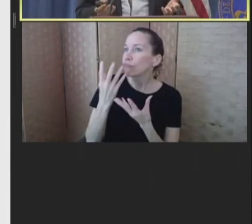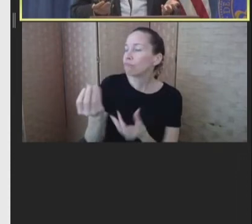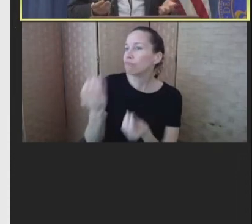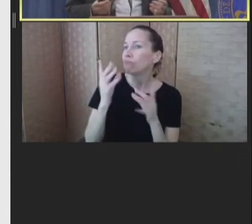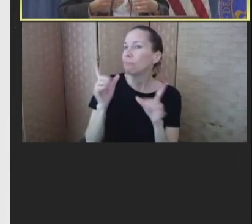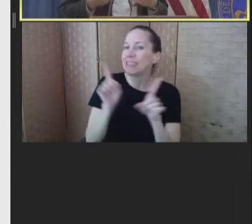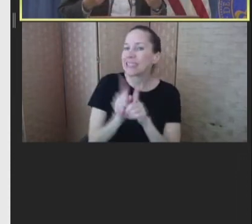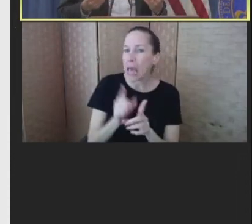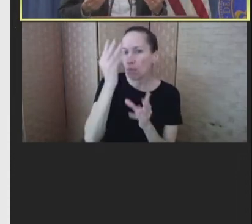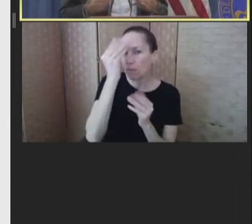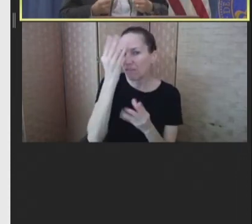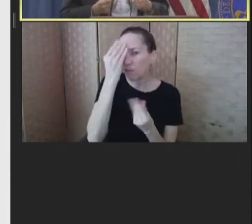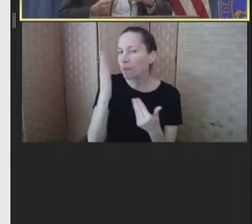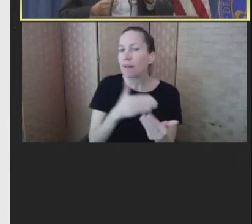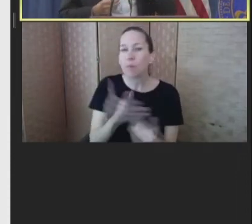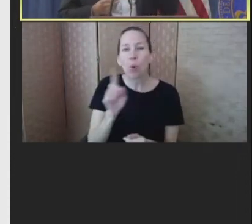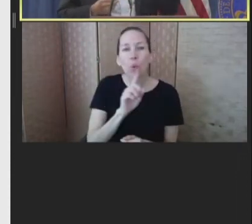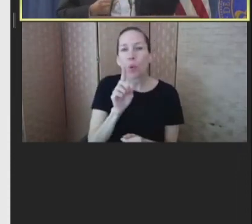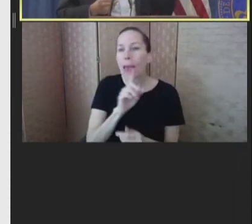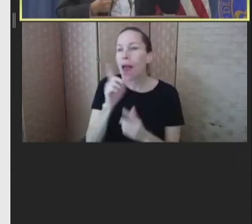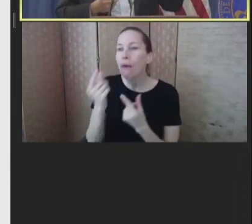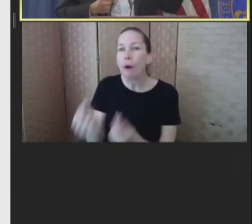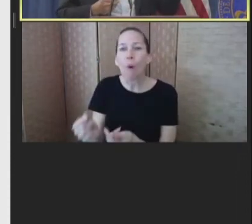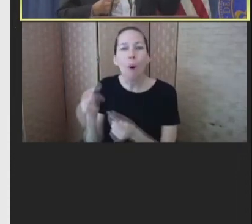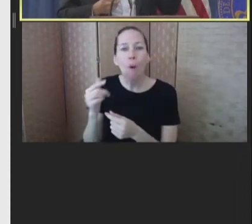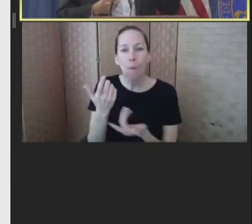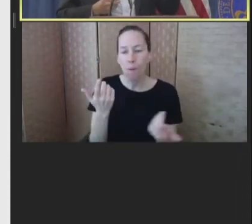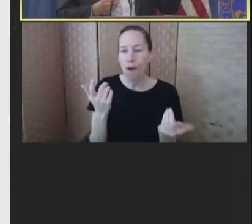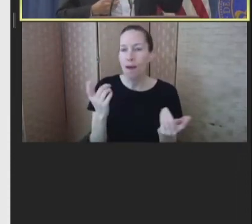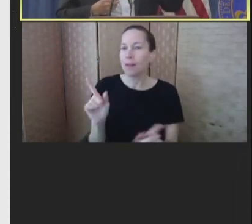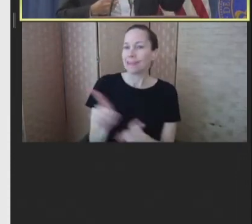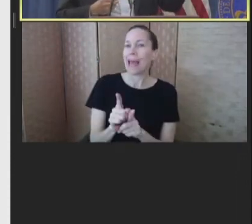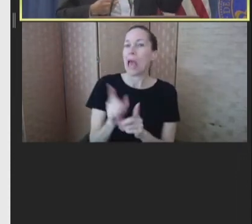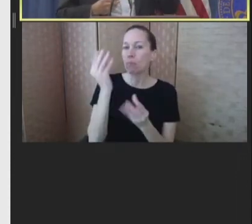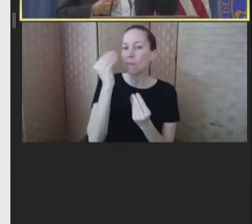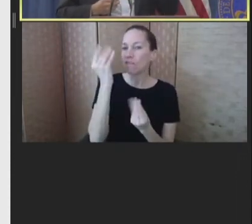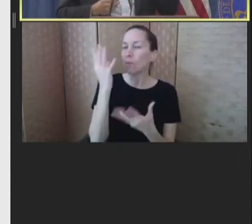go, as much as we can to manage kind of the countervailing influence of misinformation.